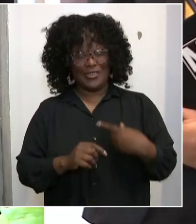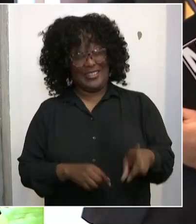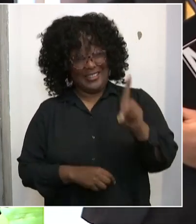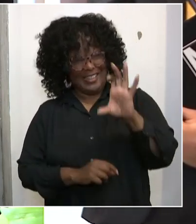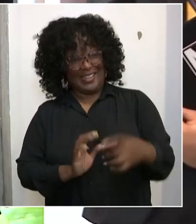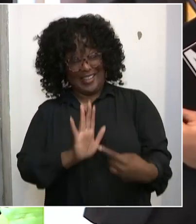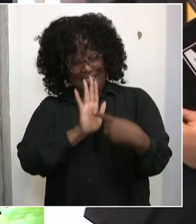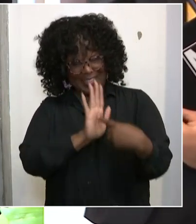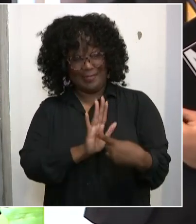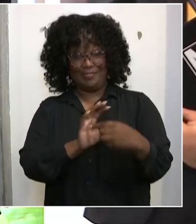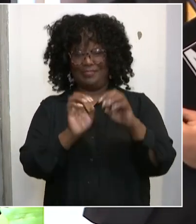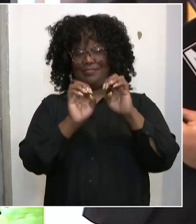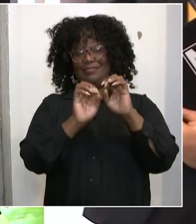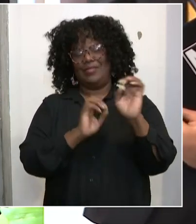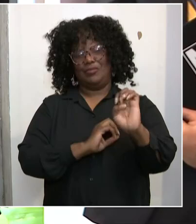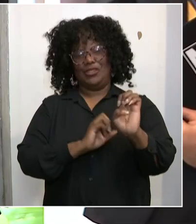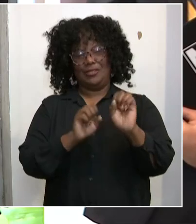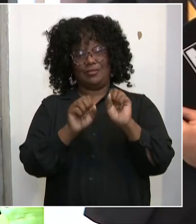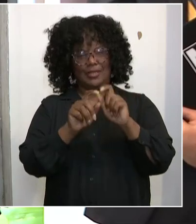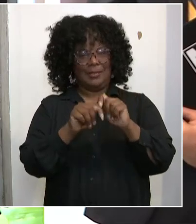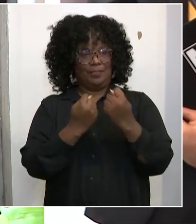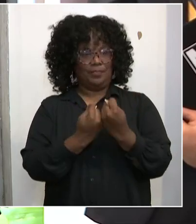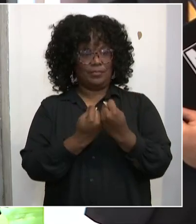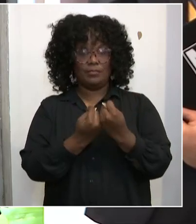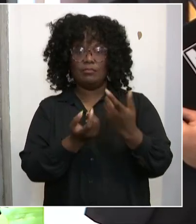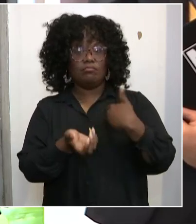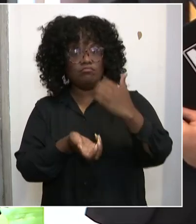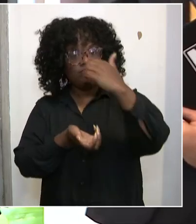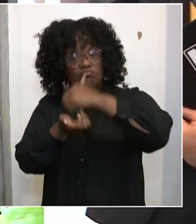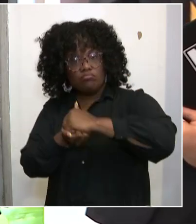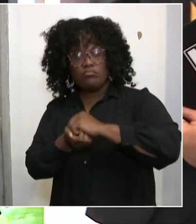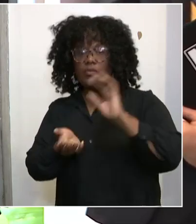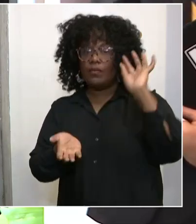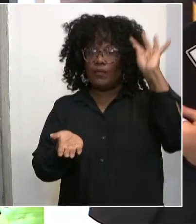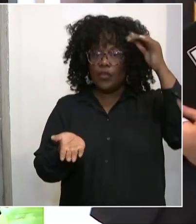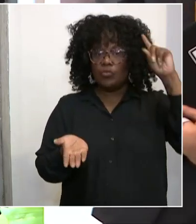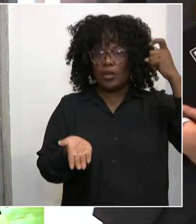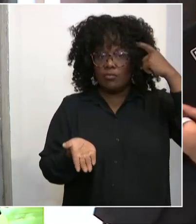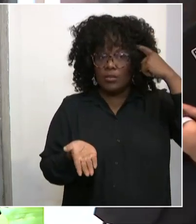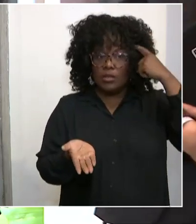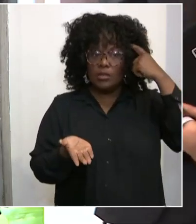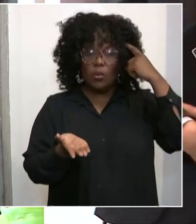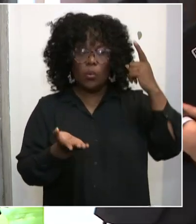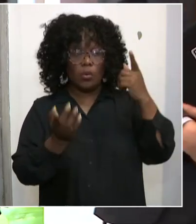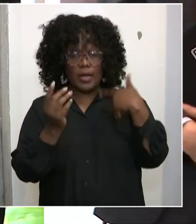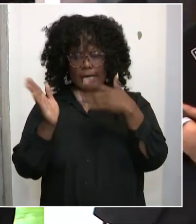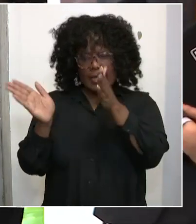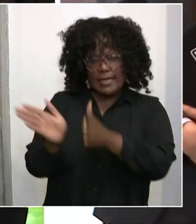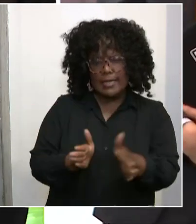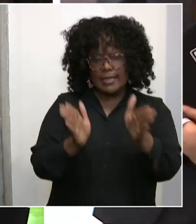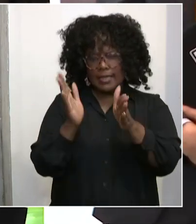and federal partners to coordinate public safety planning for world pride. We've been hosting daily coordination calls since the 17th